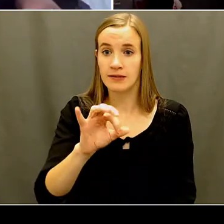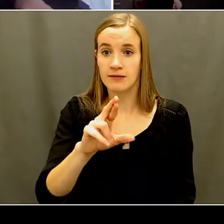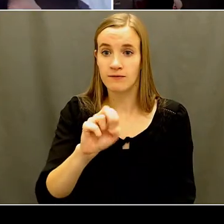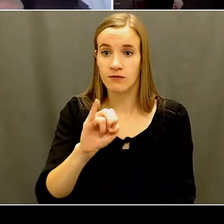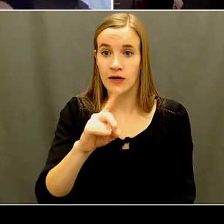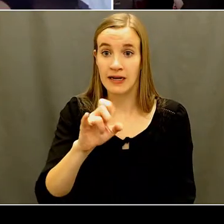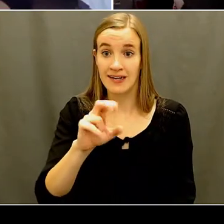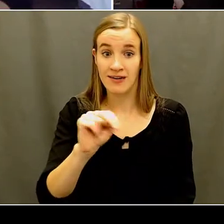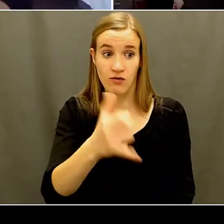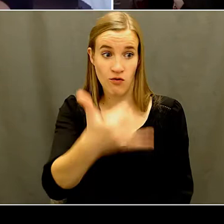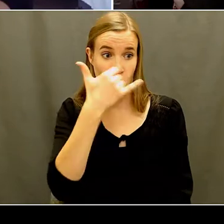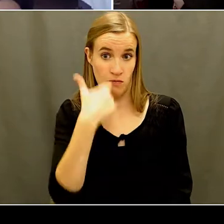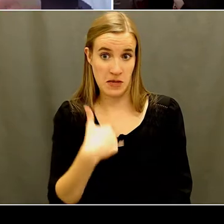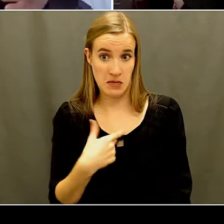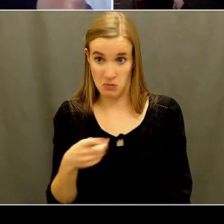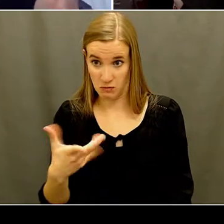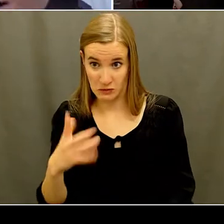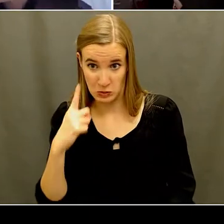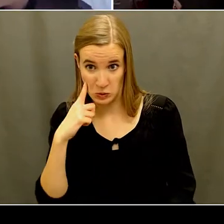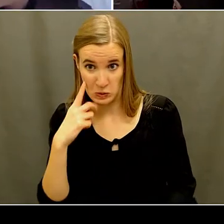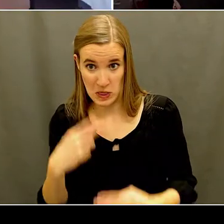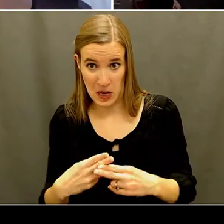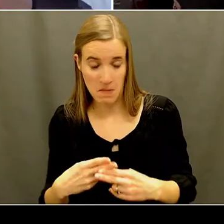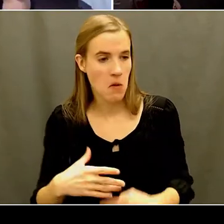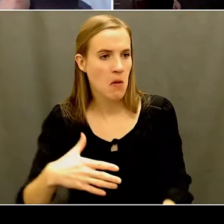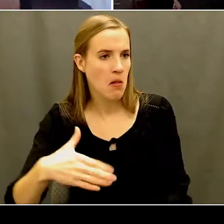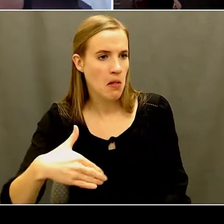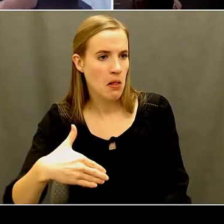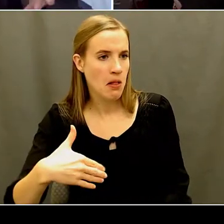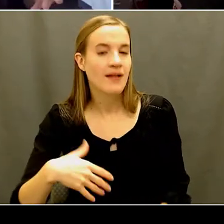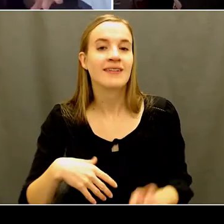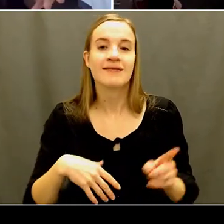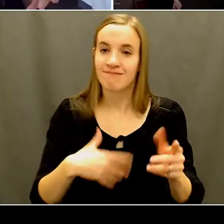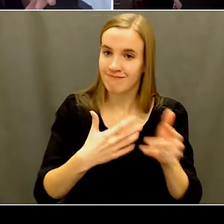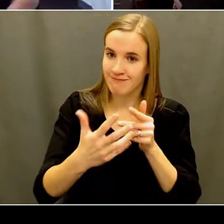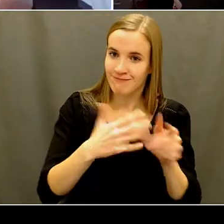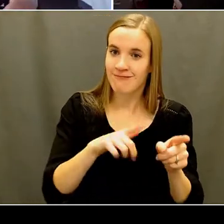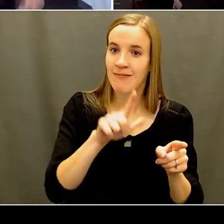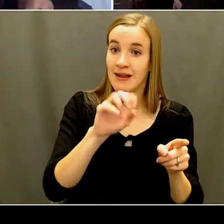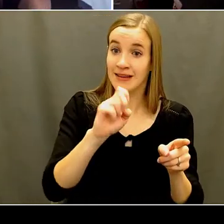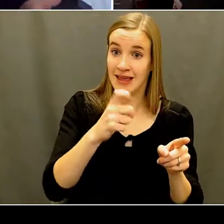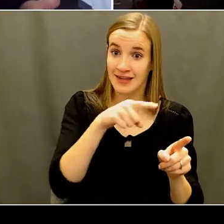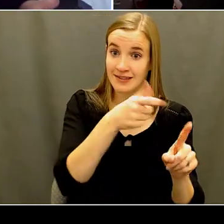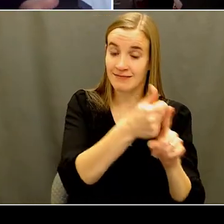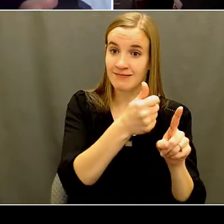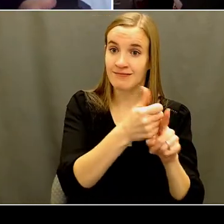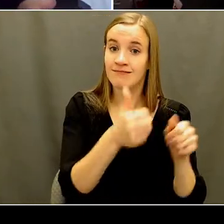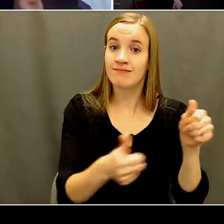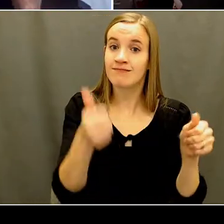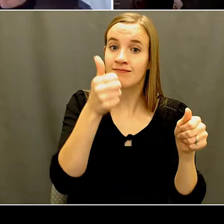Toward Independence. Toward Independence provided the framework for the ADA. And